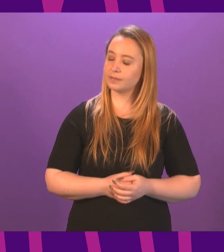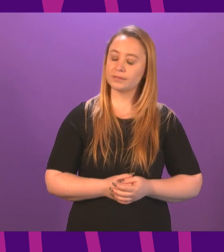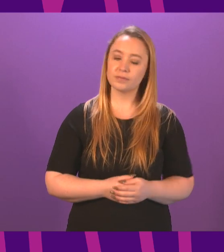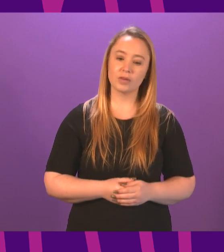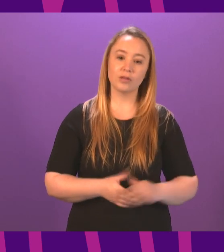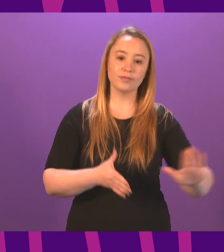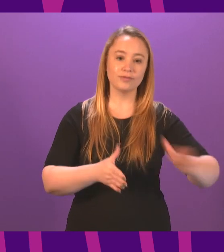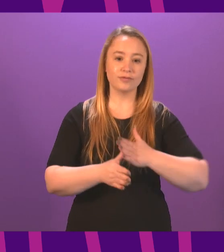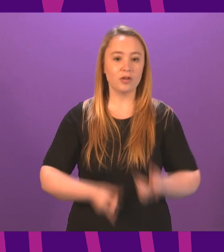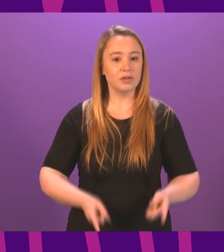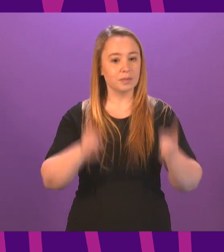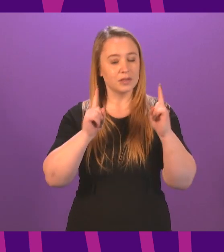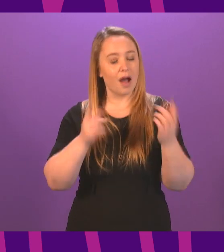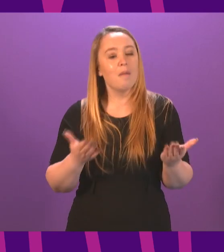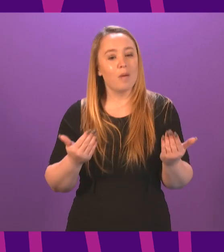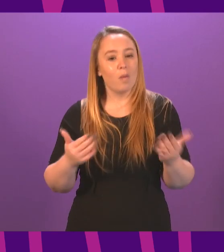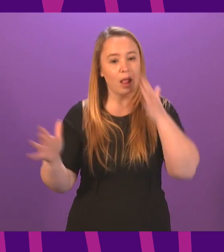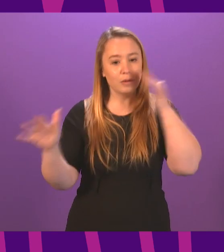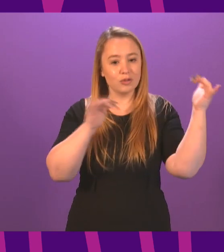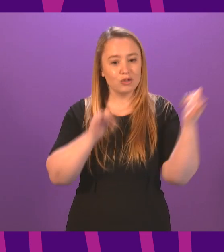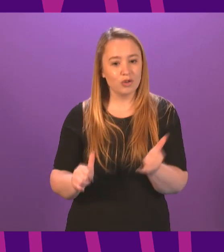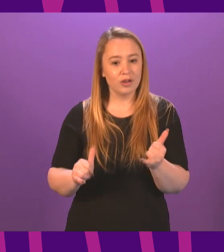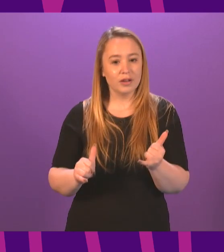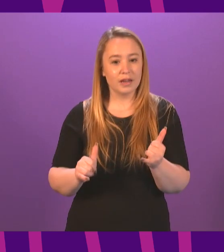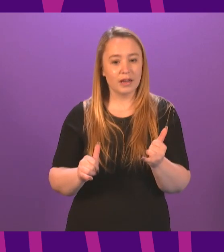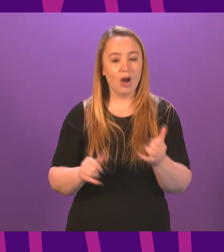her Government’s response to the pandemic and, as always, the Scottish Green Party is